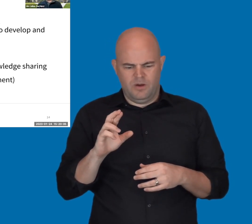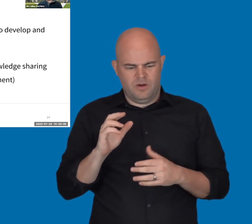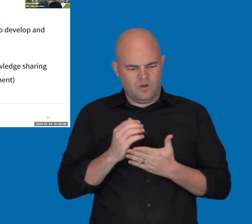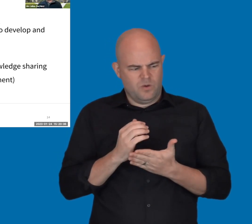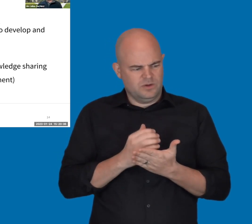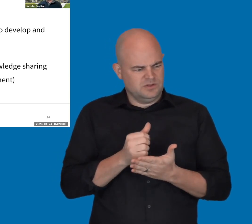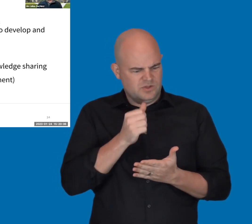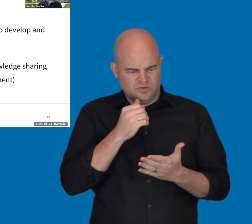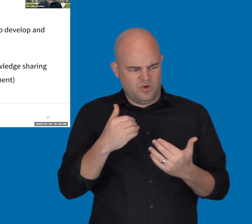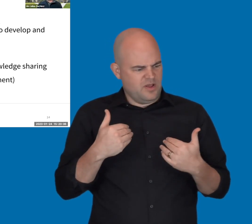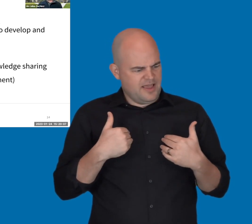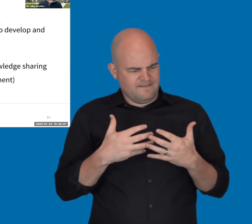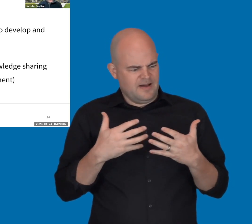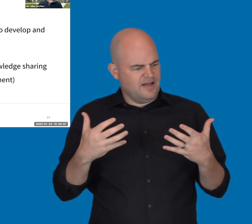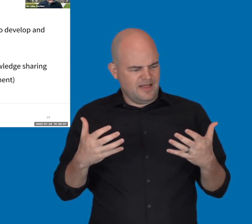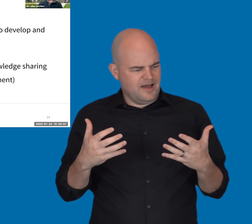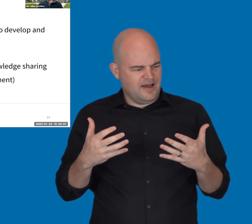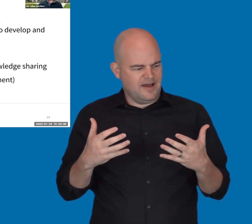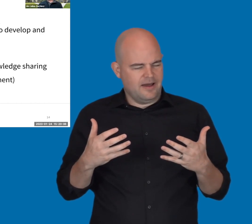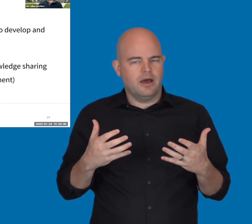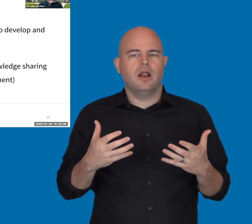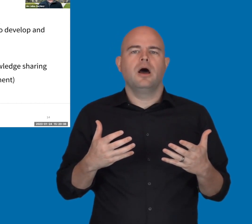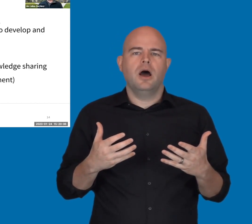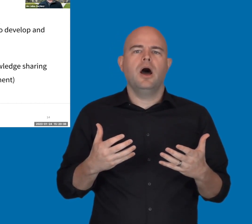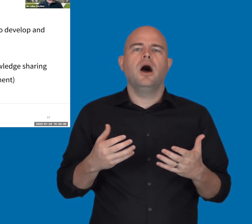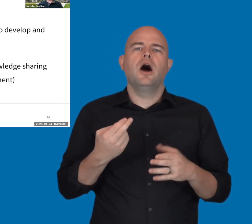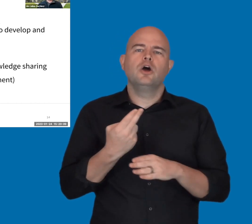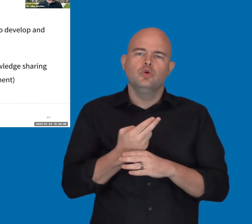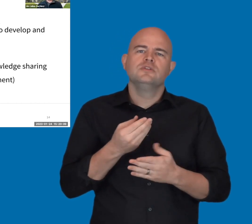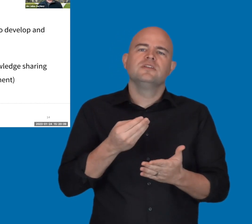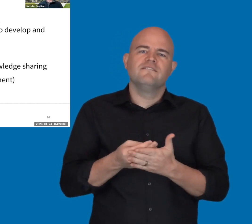to be shared but they also need to be completely compliant with accessibility requirements.